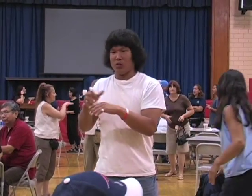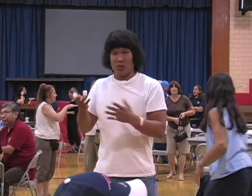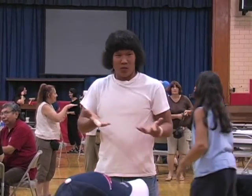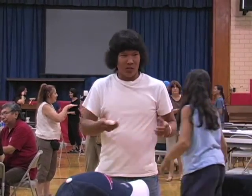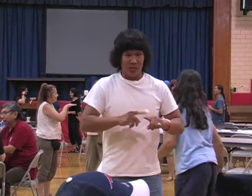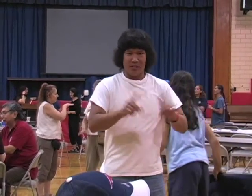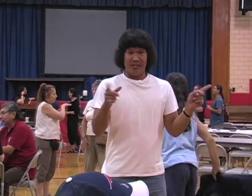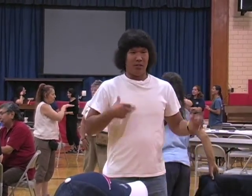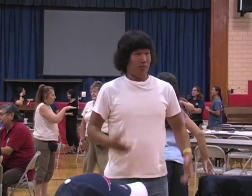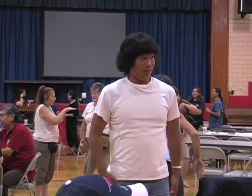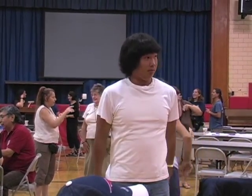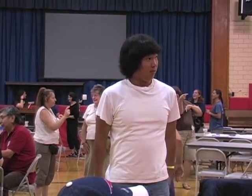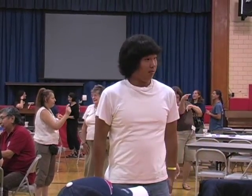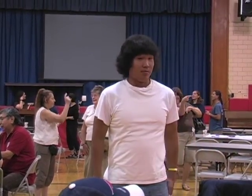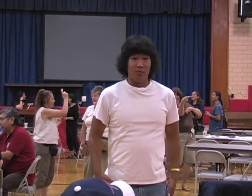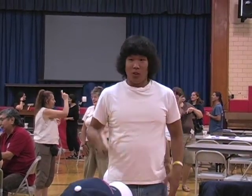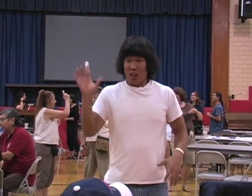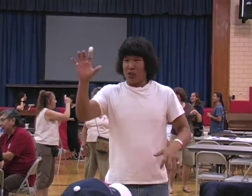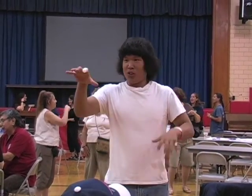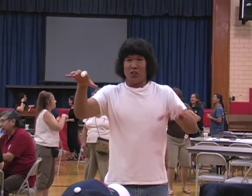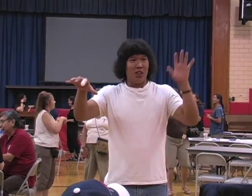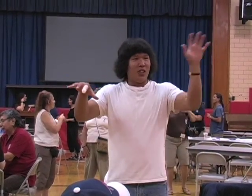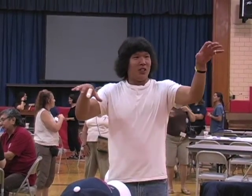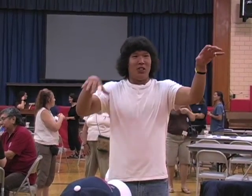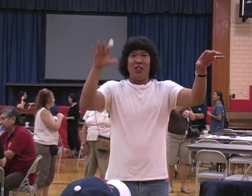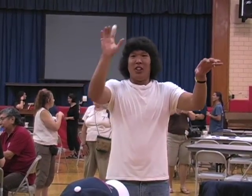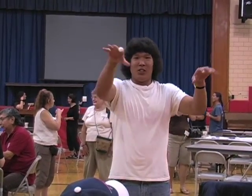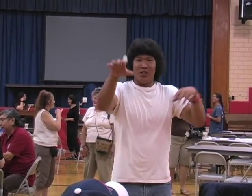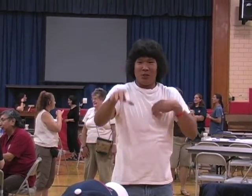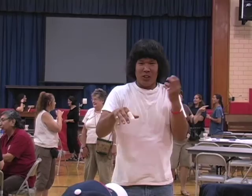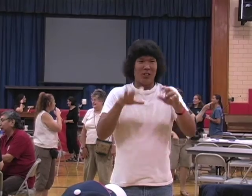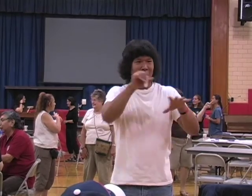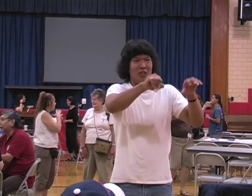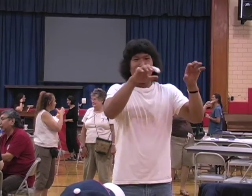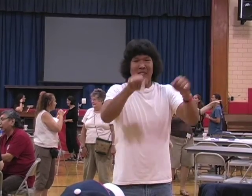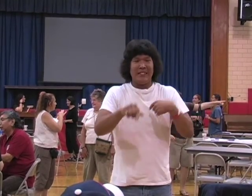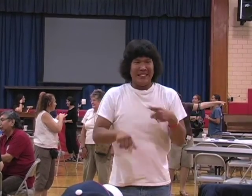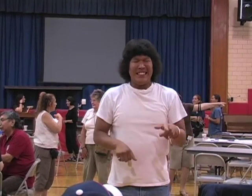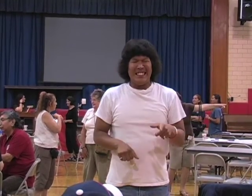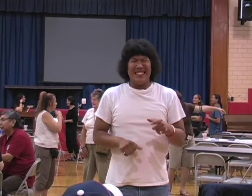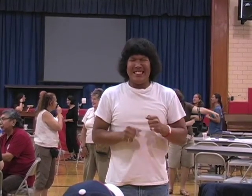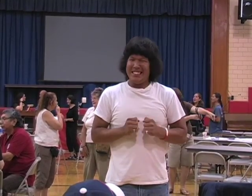While, here it is rigid and built around large buildings in the city. Obviously white people colonized here. Yikes.